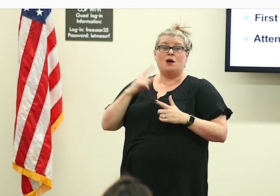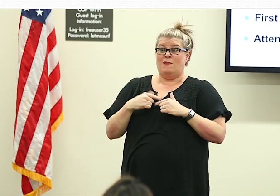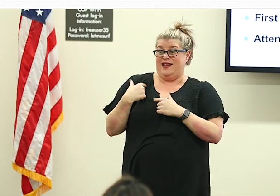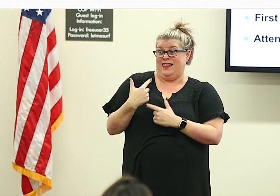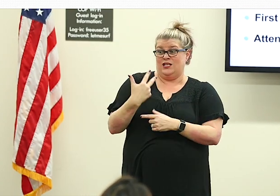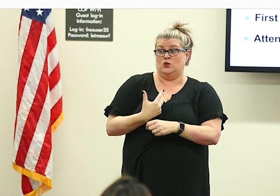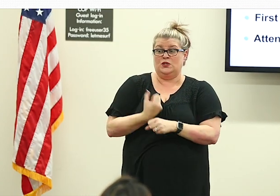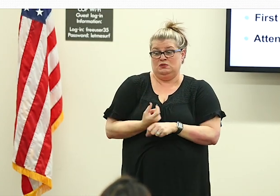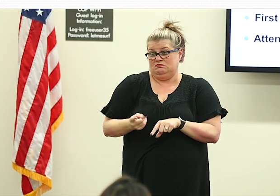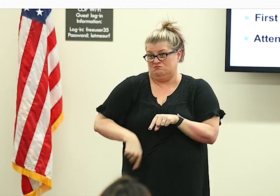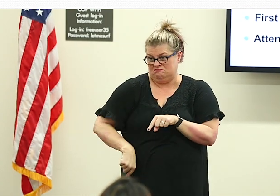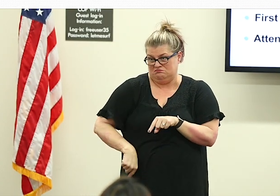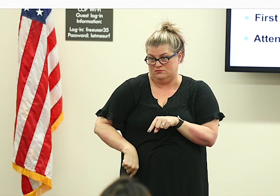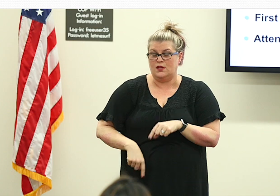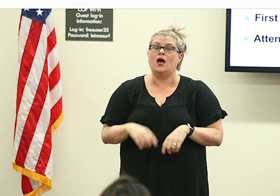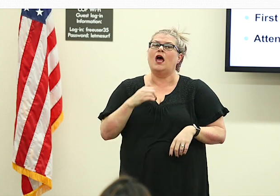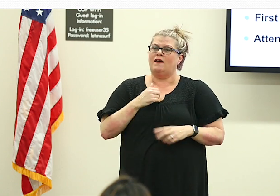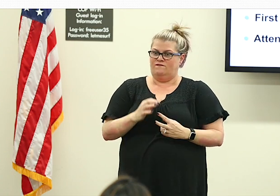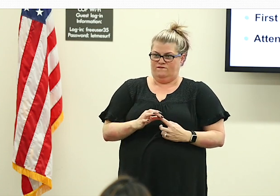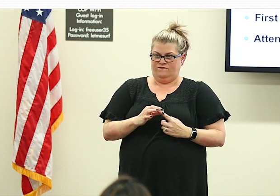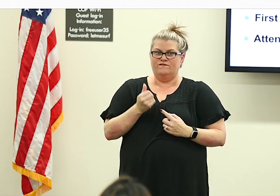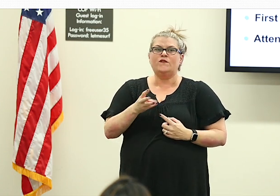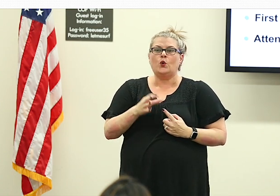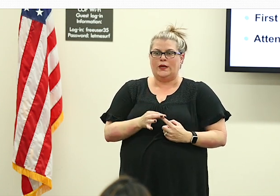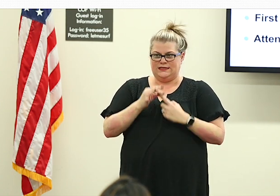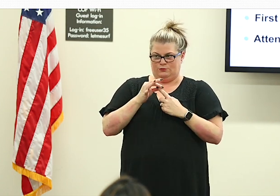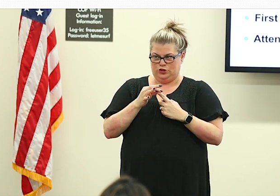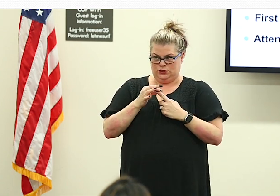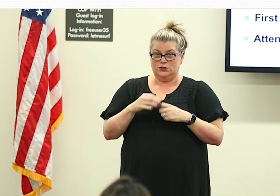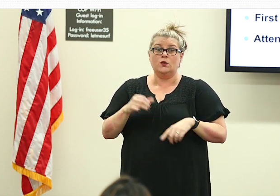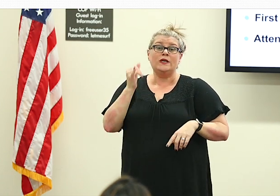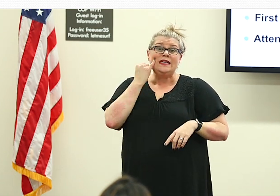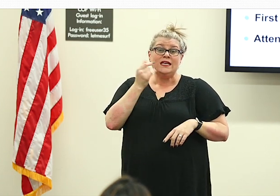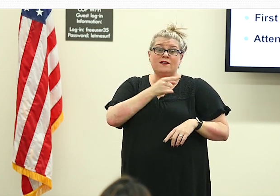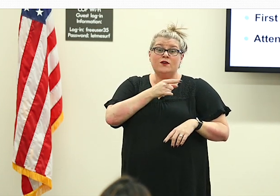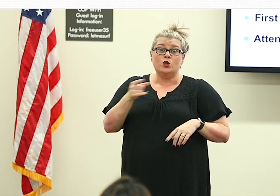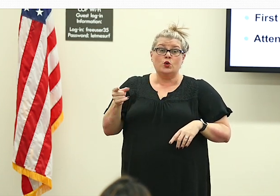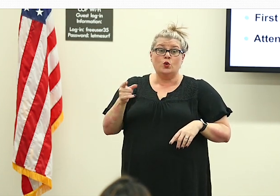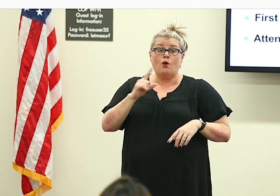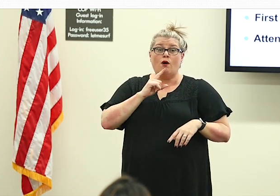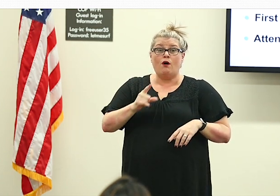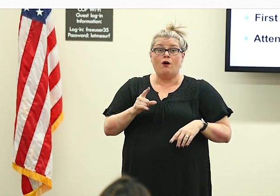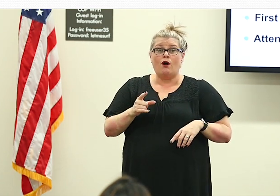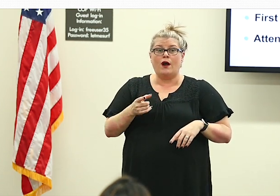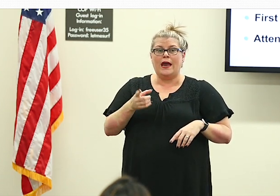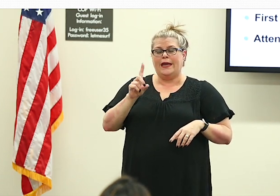There are a few exceptions to that, so if you're a displaced homemaker is one of them.